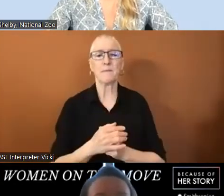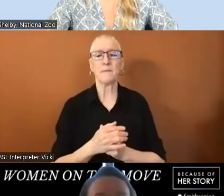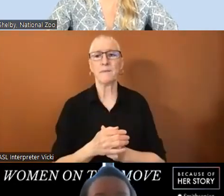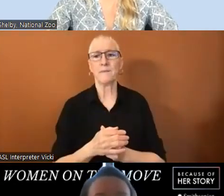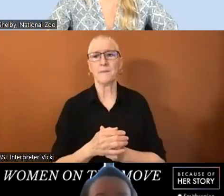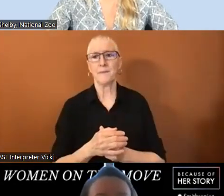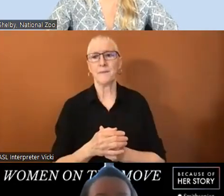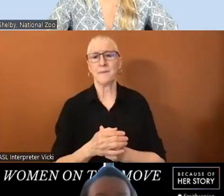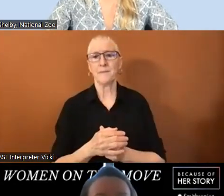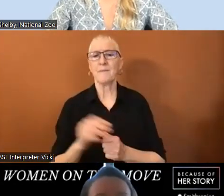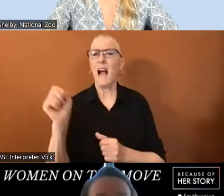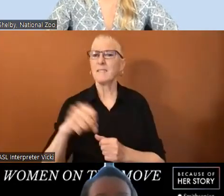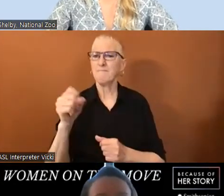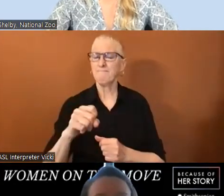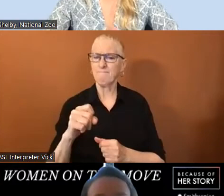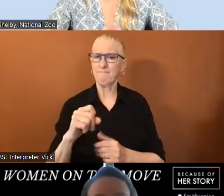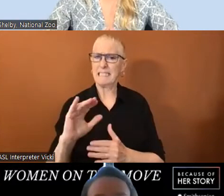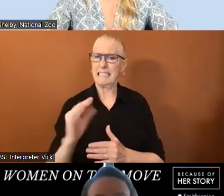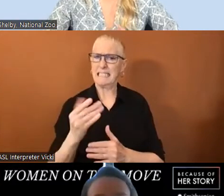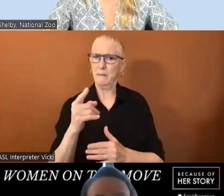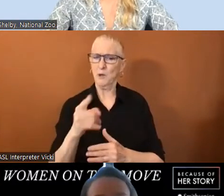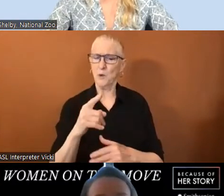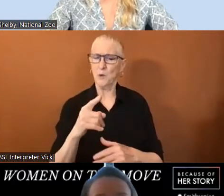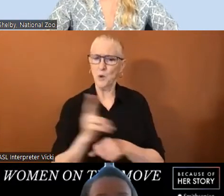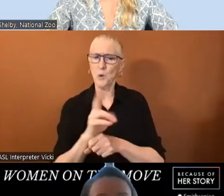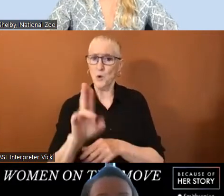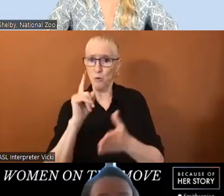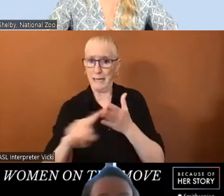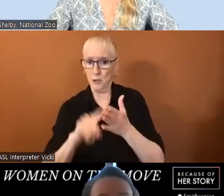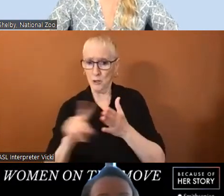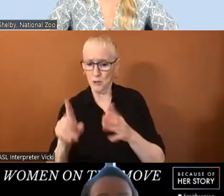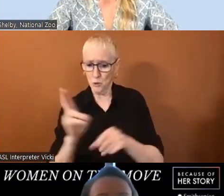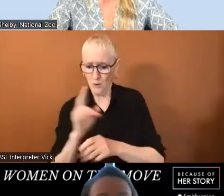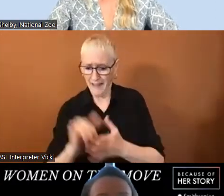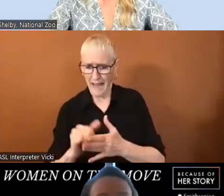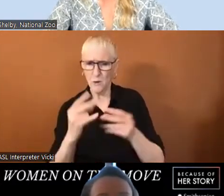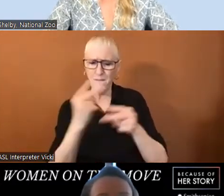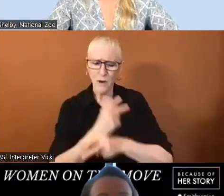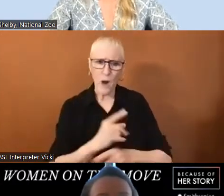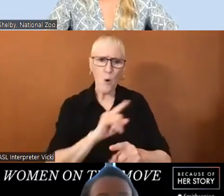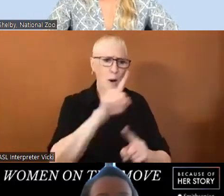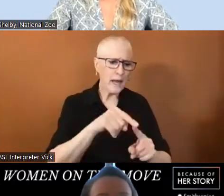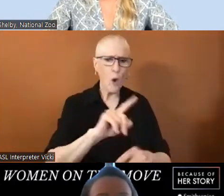Shelby: Yeah, so it sounds like you take the research that you do, figuring out when and where whales are,